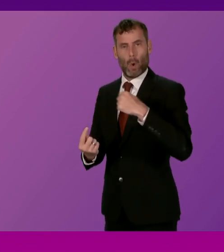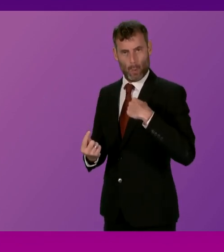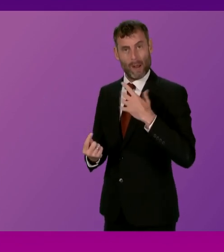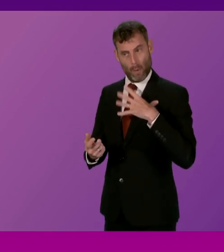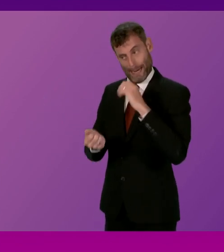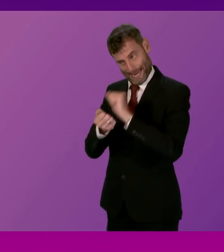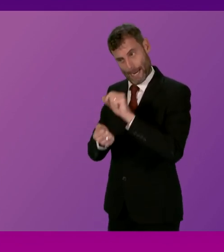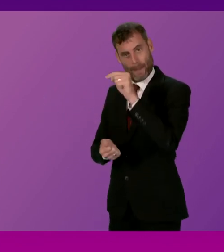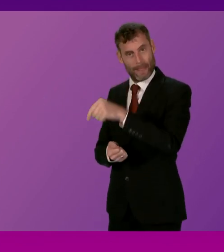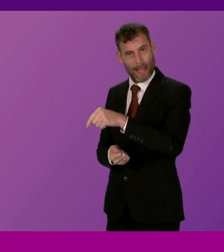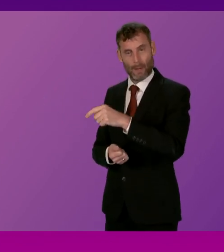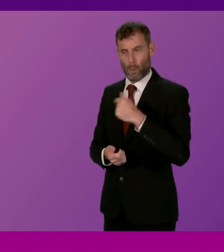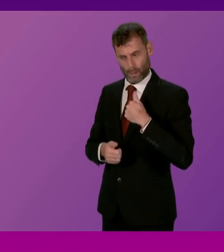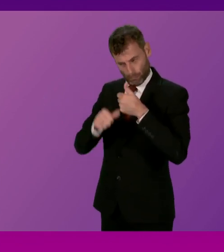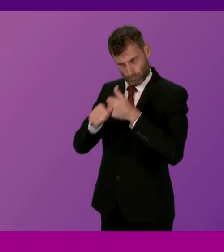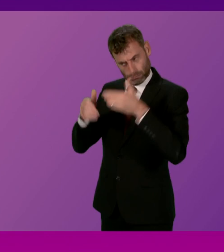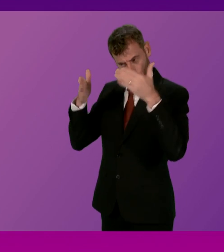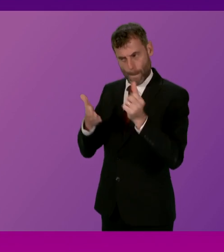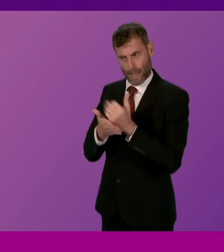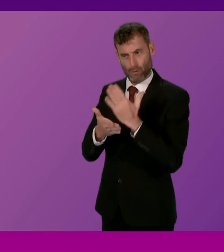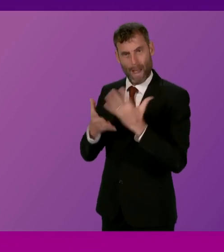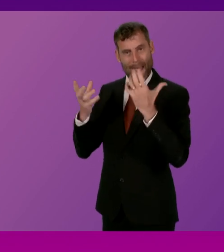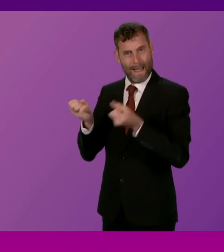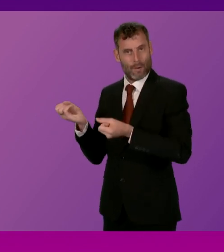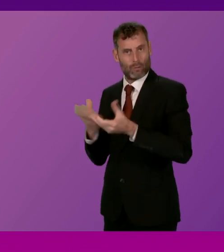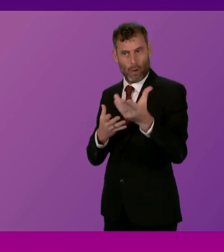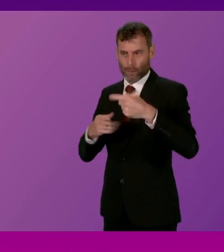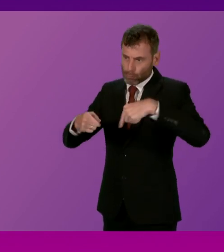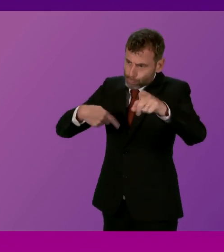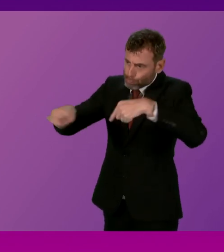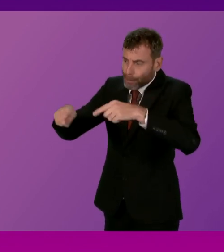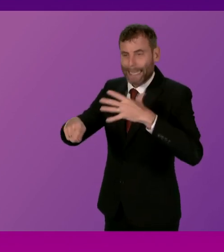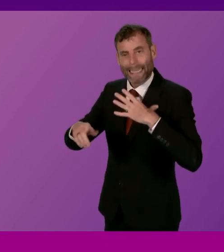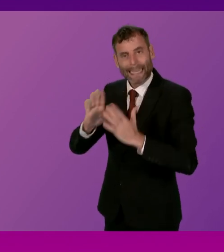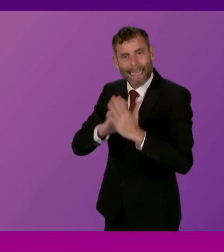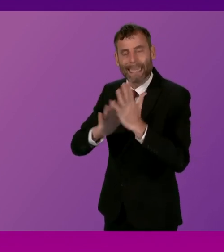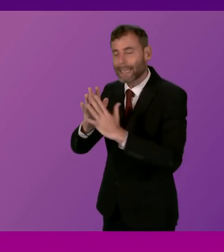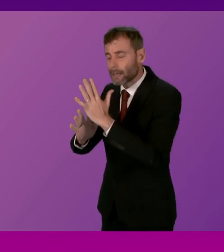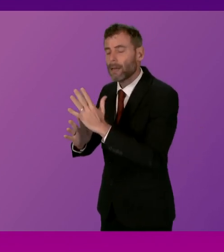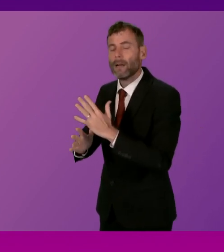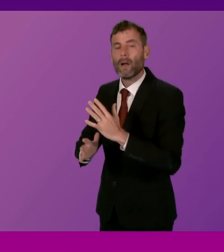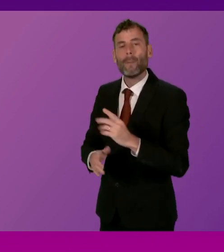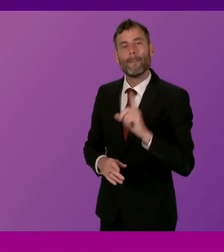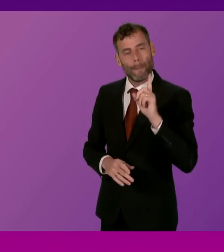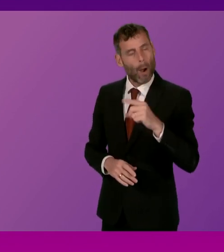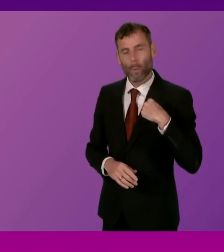work that they do. We will also continue to make sure that dialogue continues with the fire service and the Fire